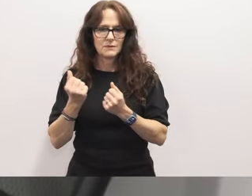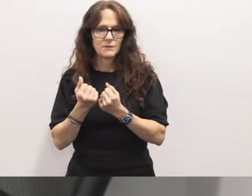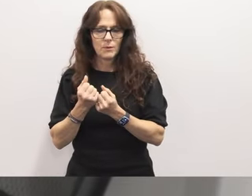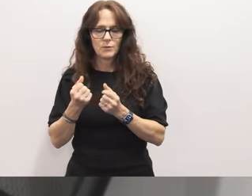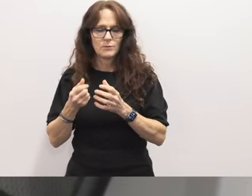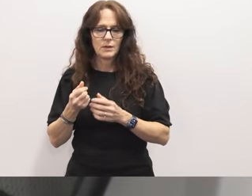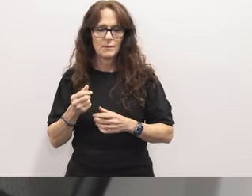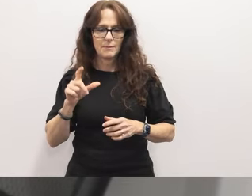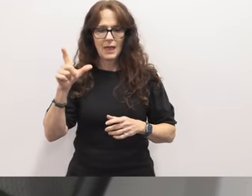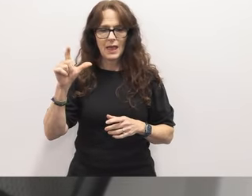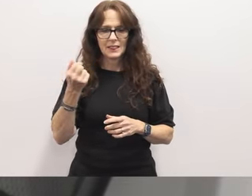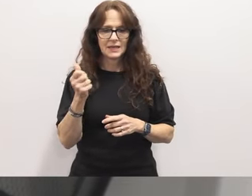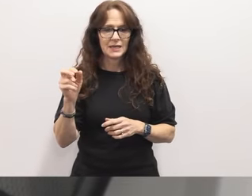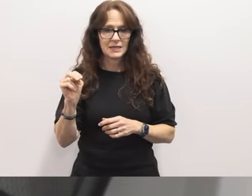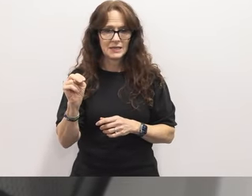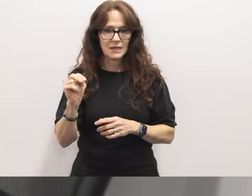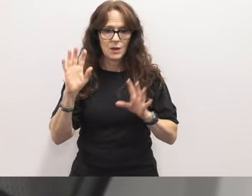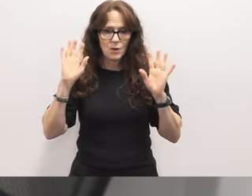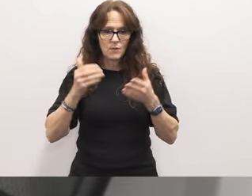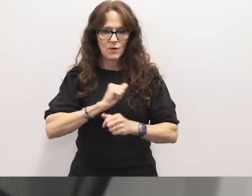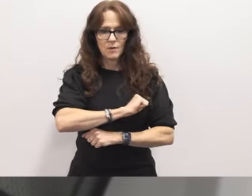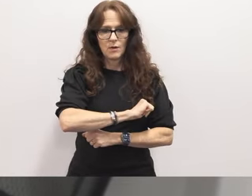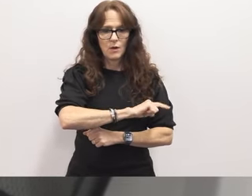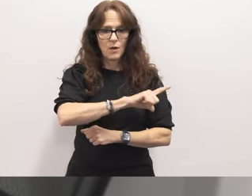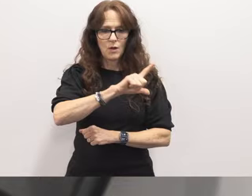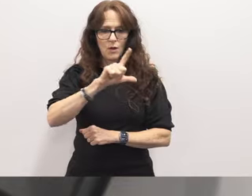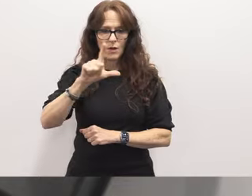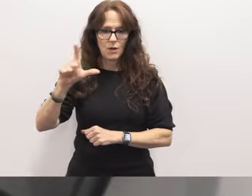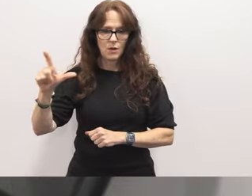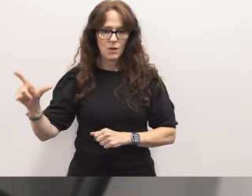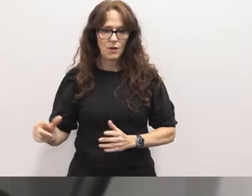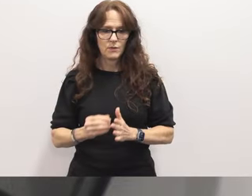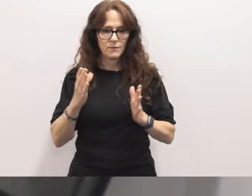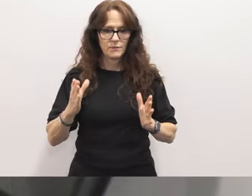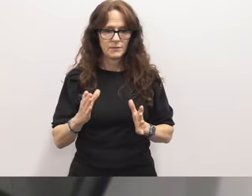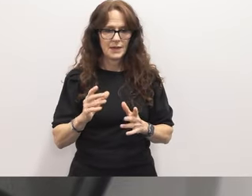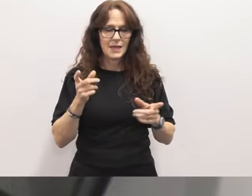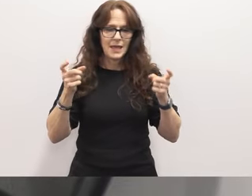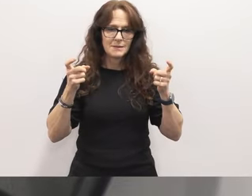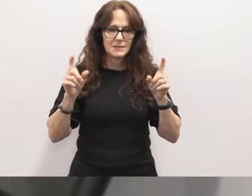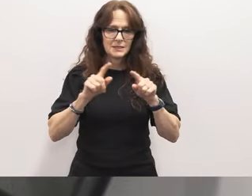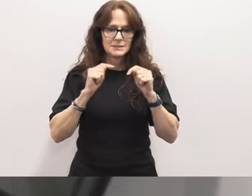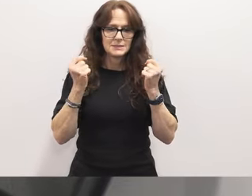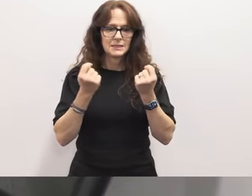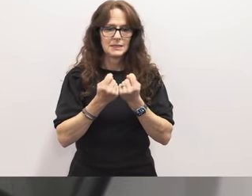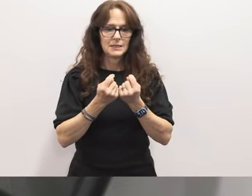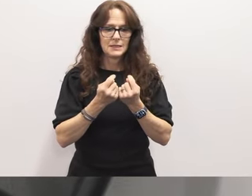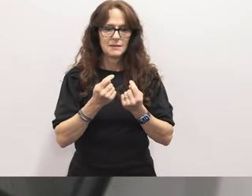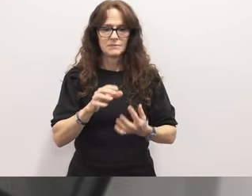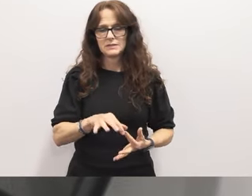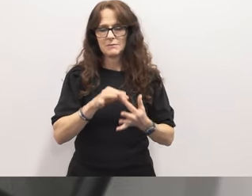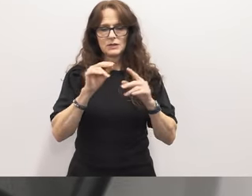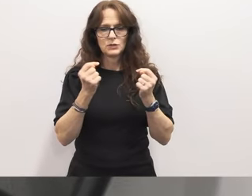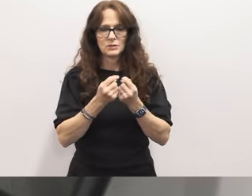At Lincoln, we focus on all of our students. So as an admin team, specialist team, instruction team,